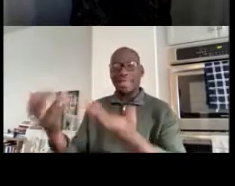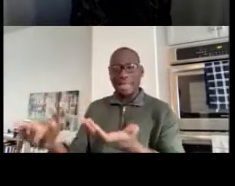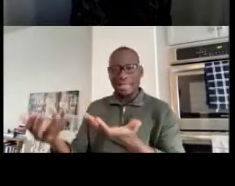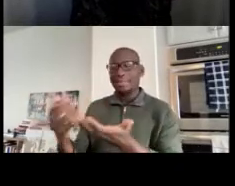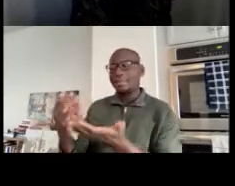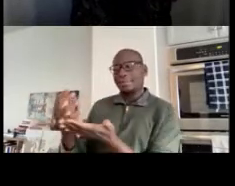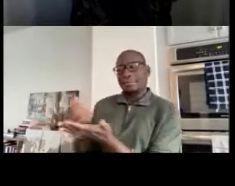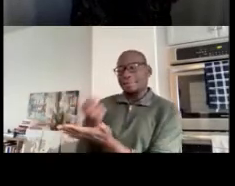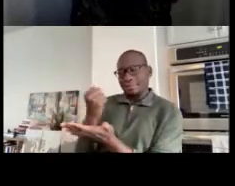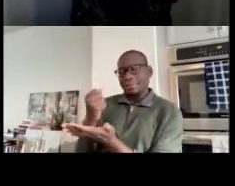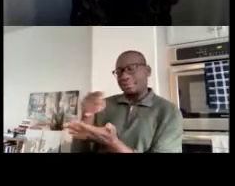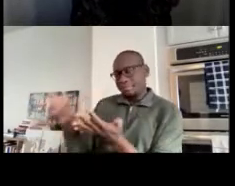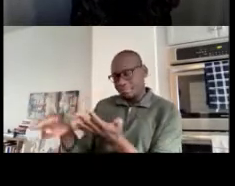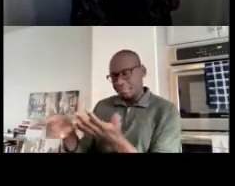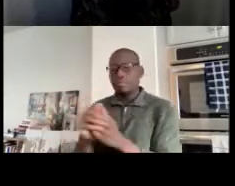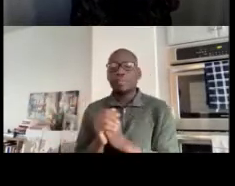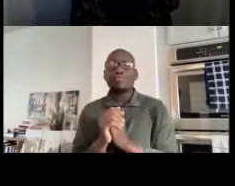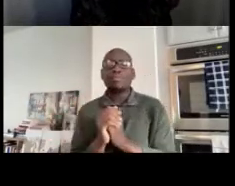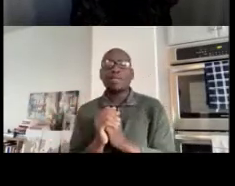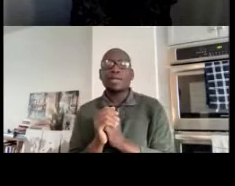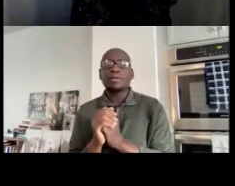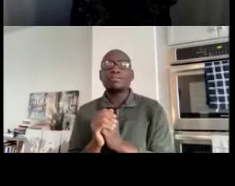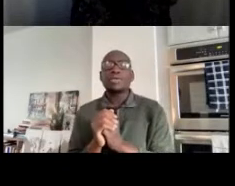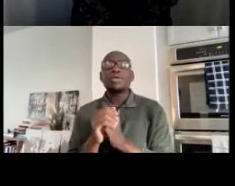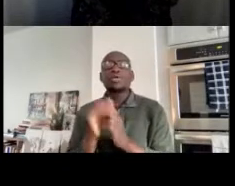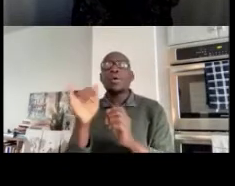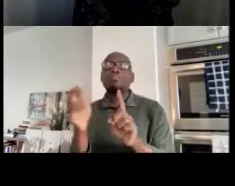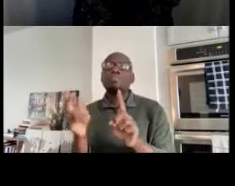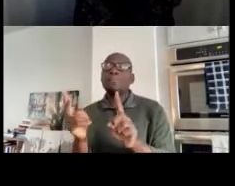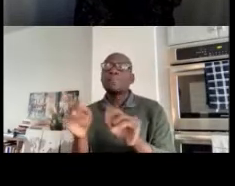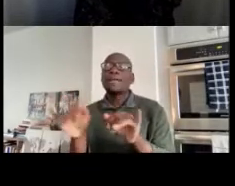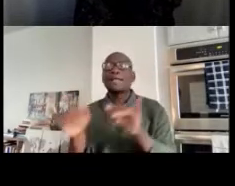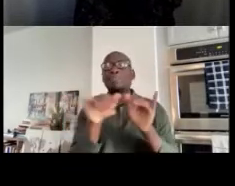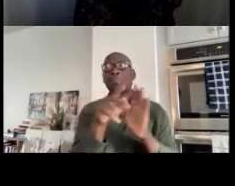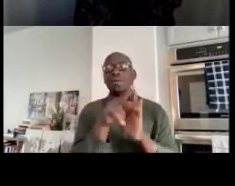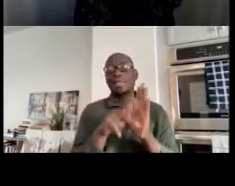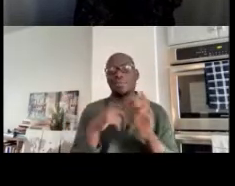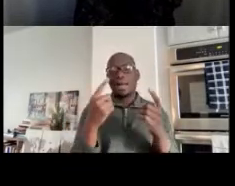you know what? Accessibility is provided. I should be taking advantage of what is available to me.